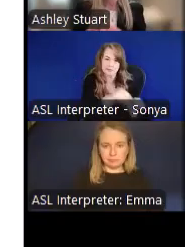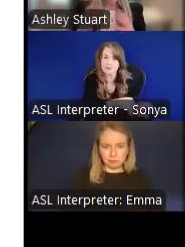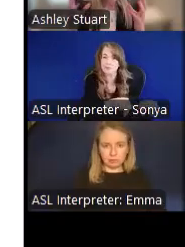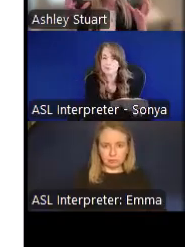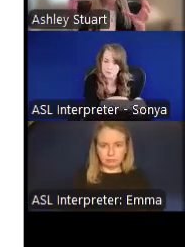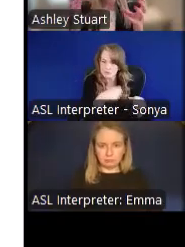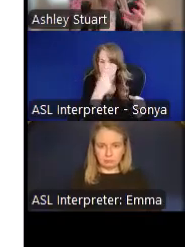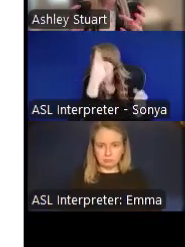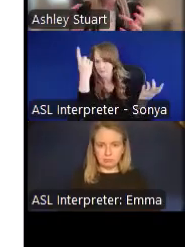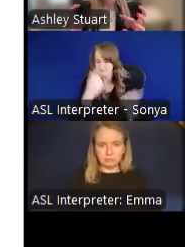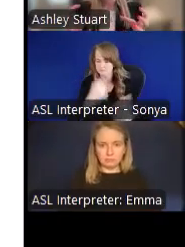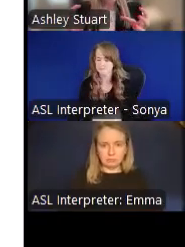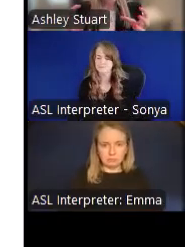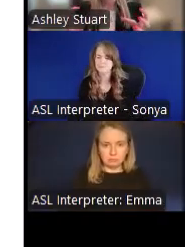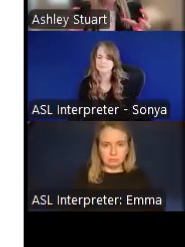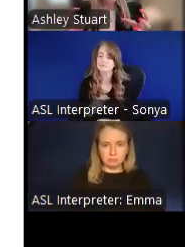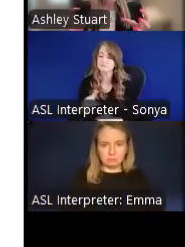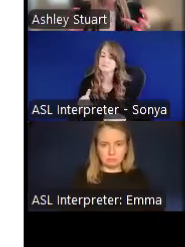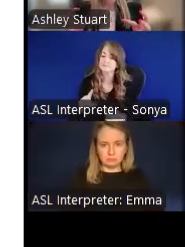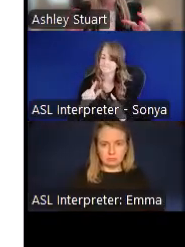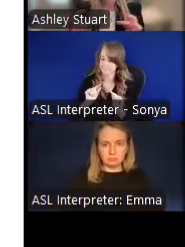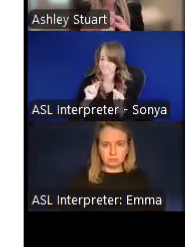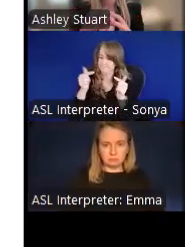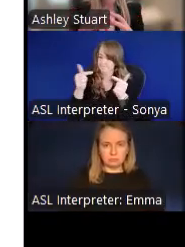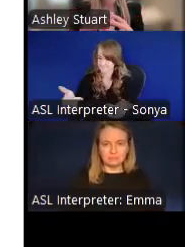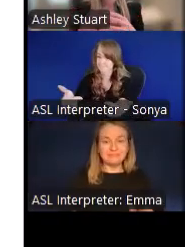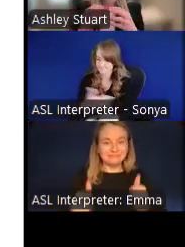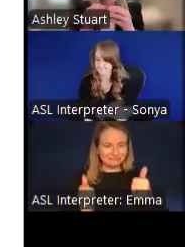When we think about odd in particular, we're looking at a